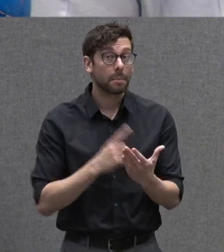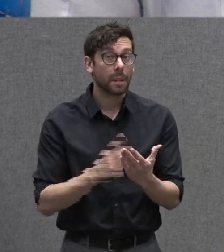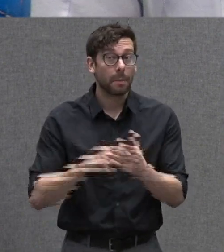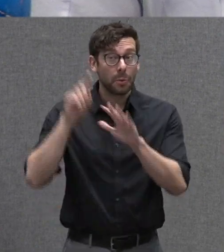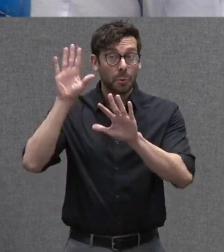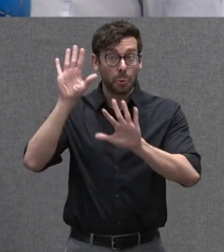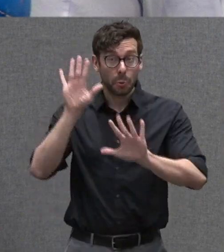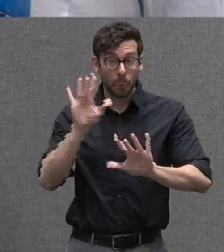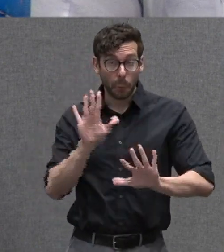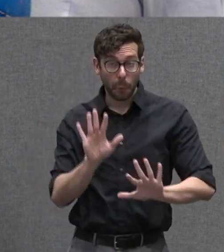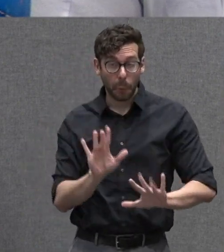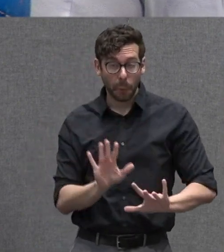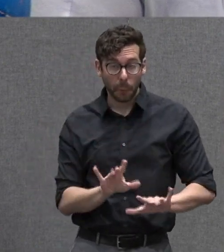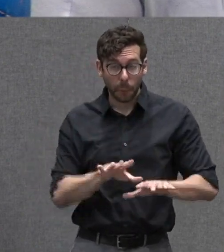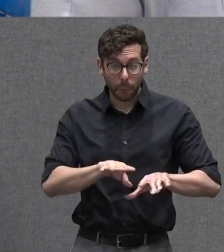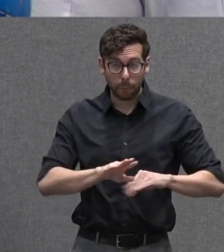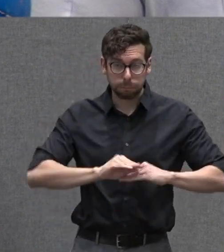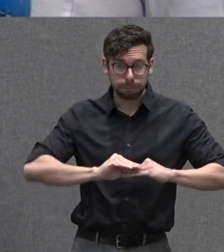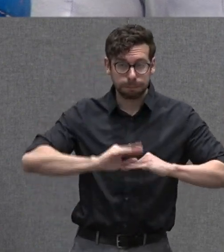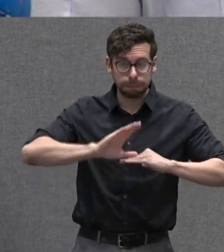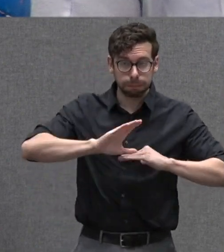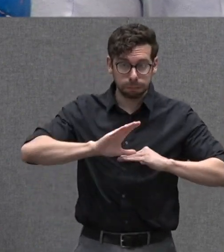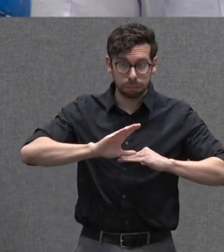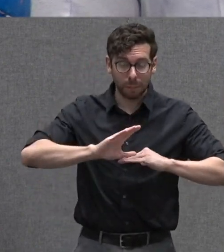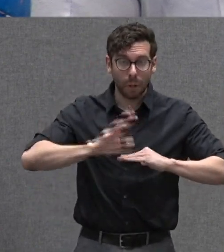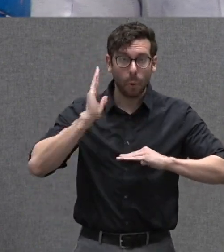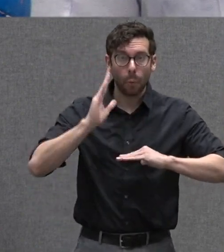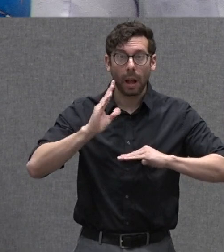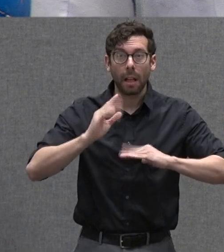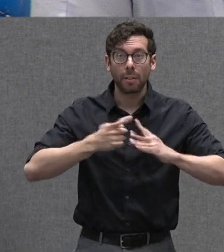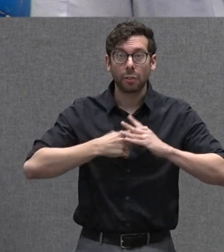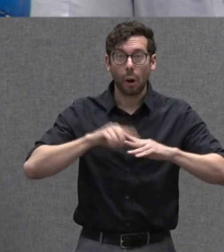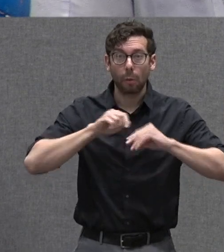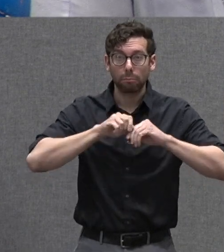which causes wetness to help things grow.